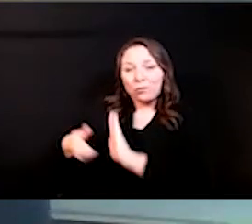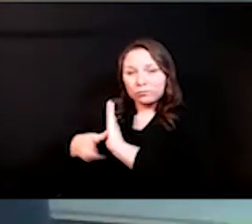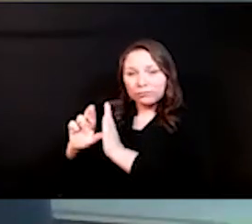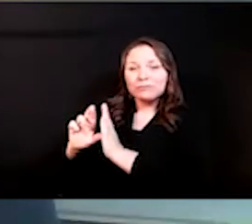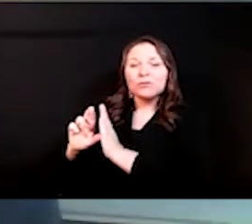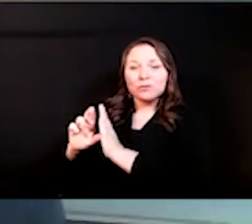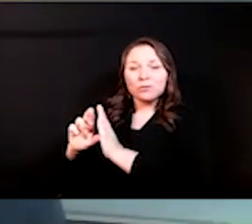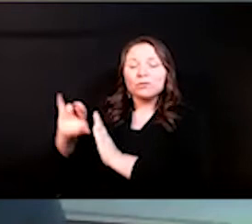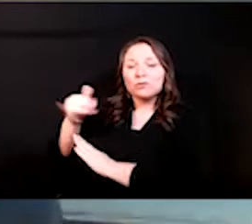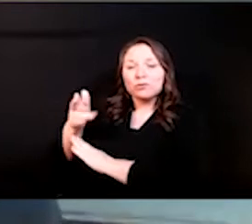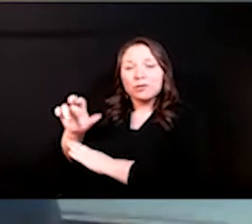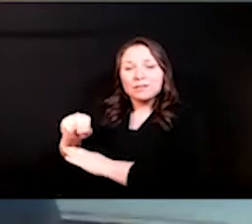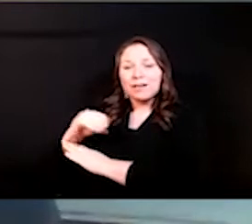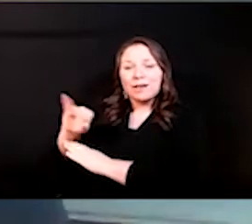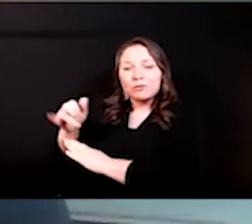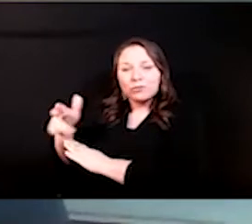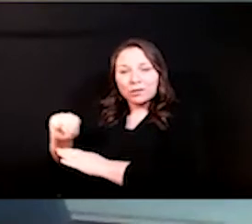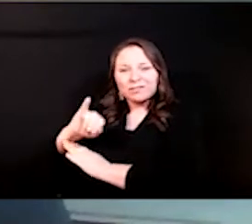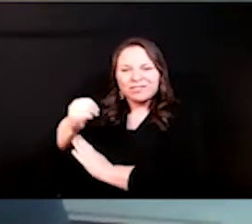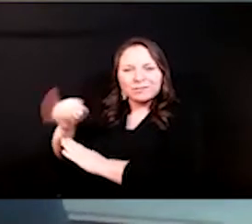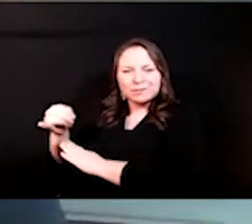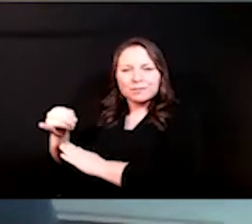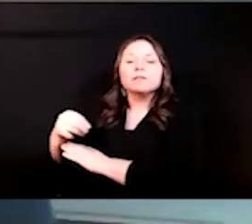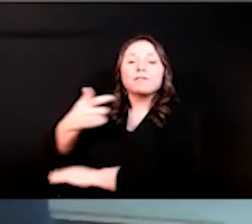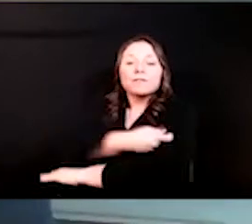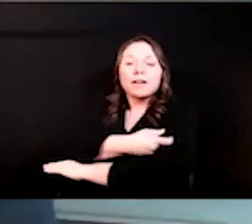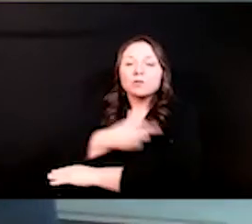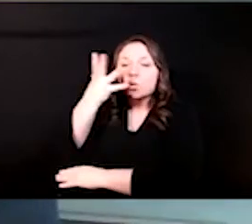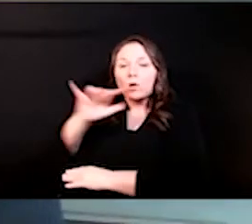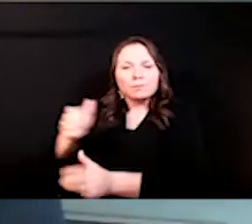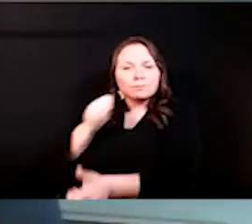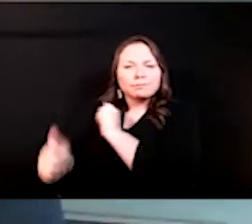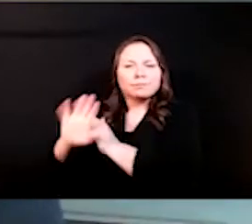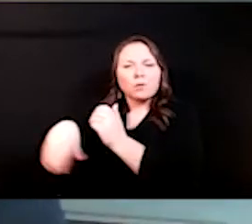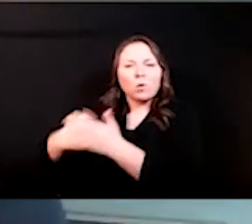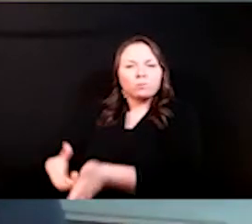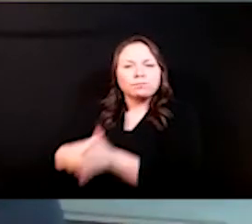SOME GOOD NEWS THAT THE FDA REVIEWED THE JOHNSON&JOHNSON VACCINE AND IT LOOKS LIKE THEY MAY HAVE PASSED THE REQAIRMTS